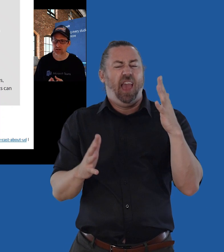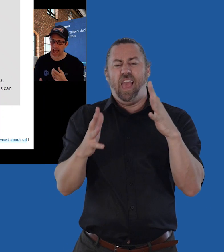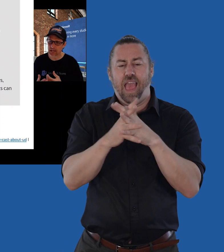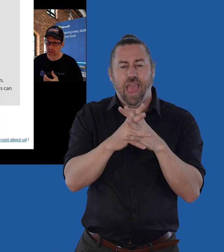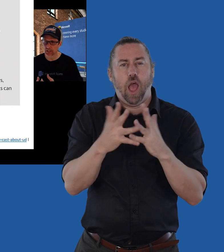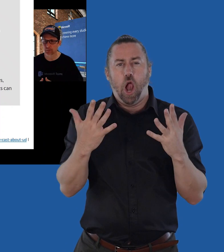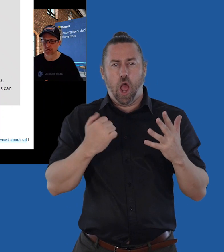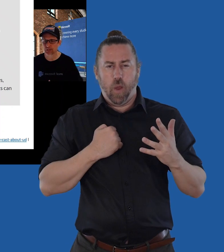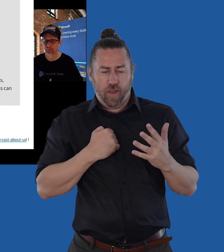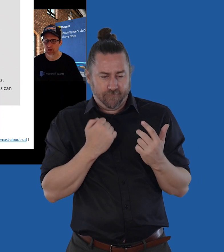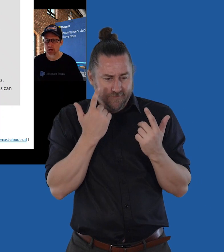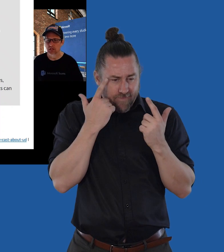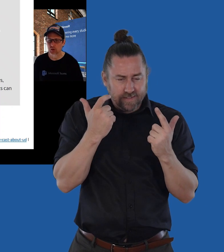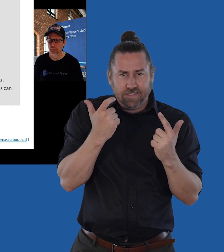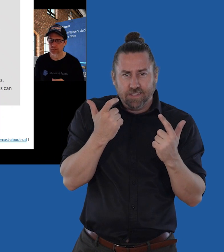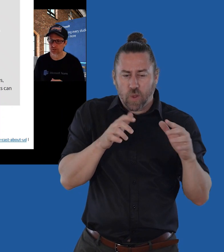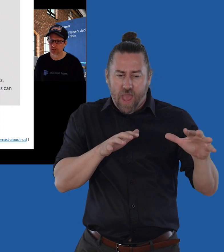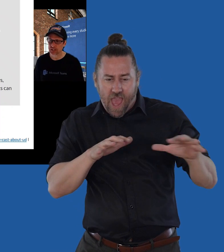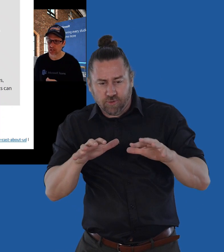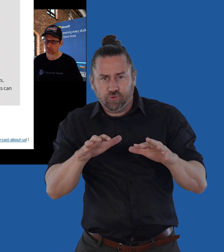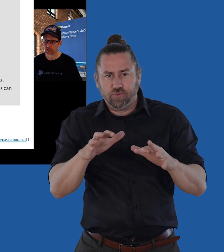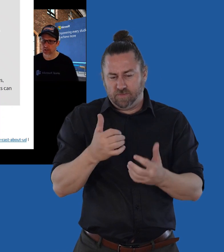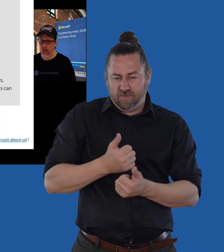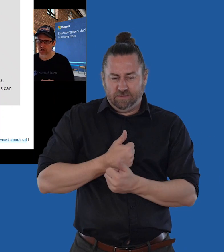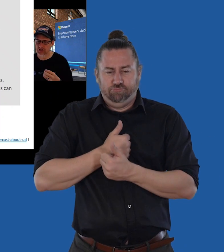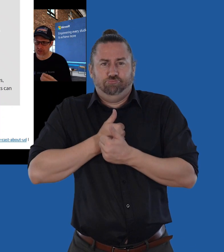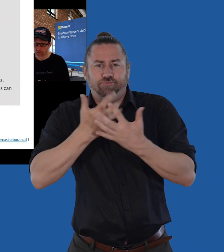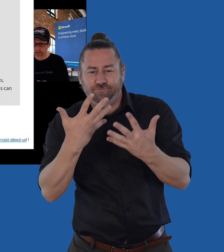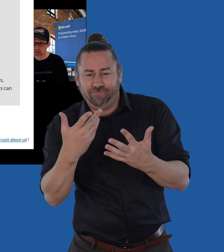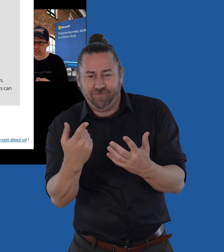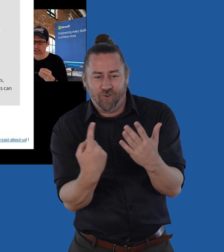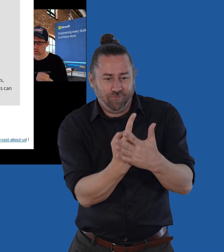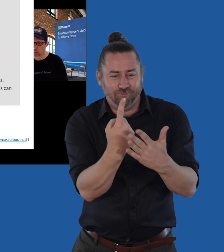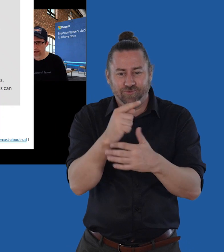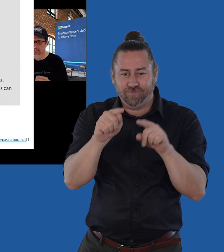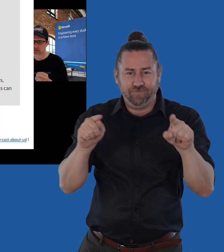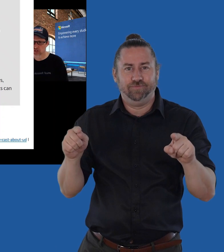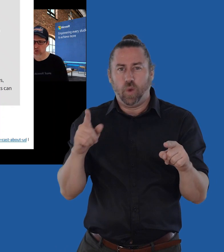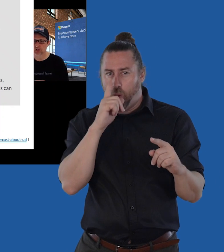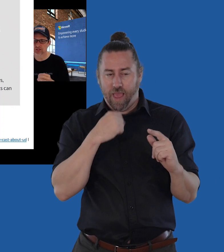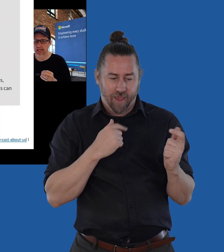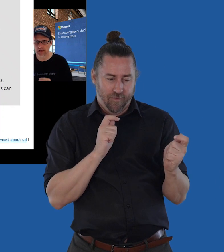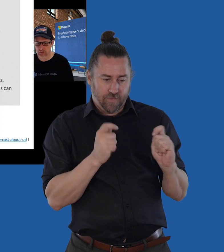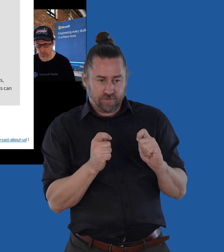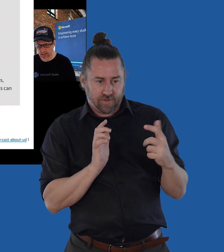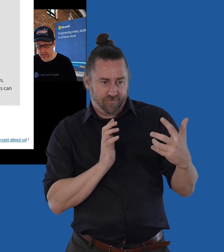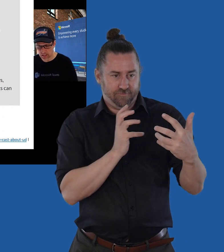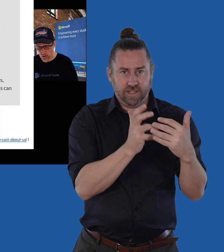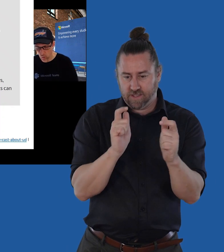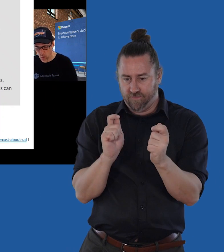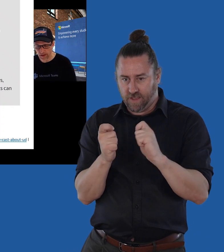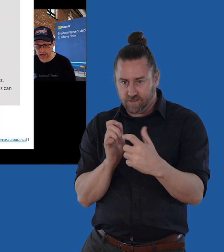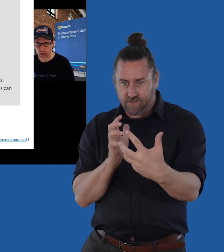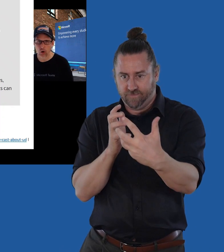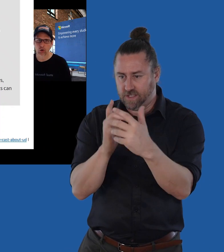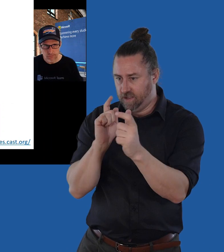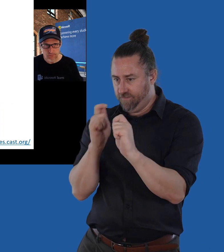action, and expression. So for strategic goal-directed learners differentiate the ways that students can express what they know.